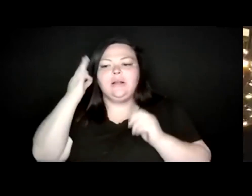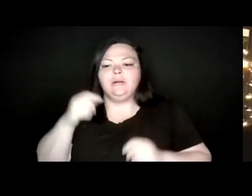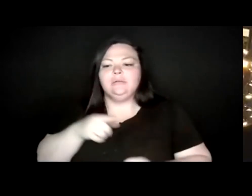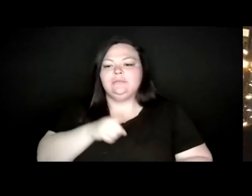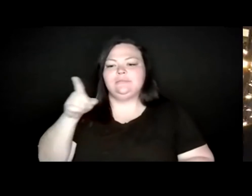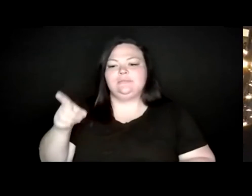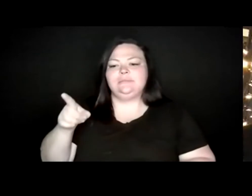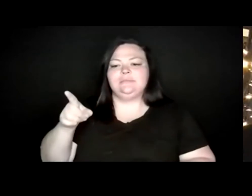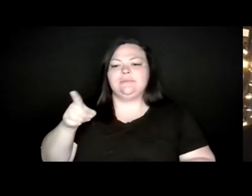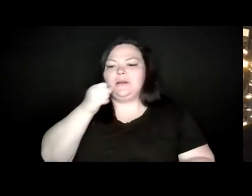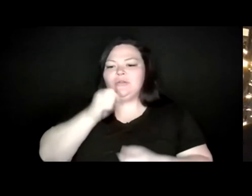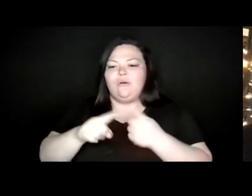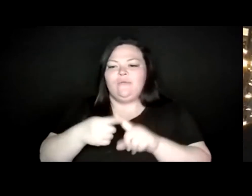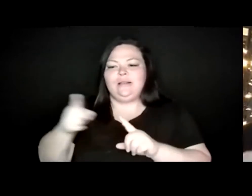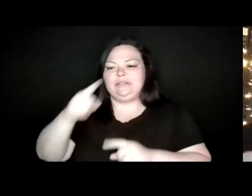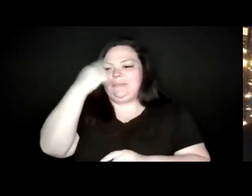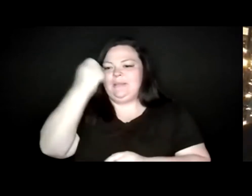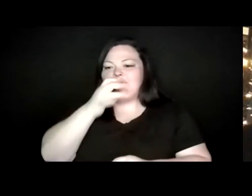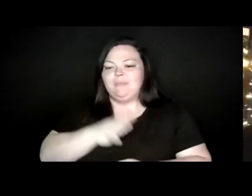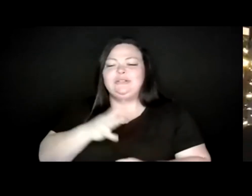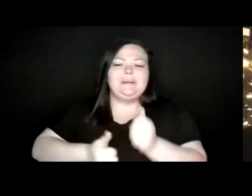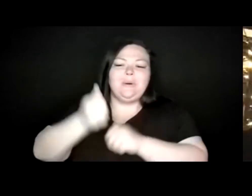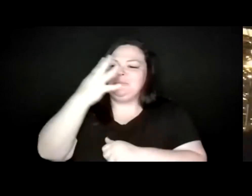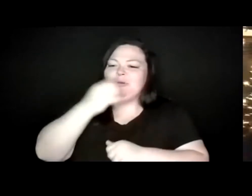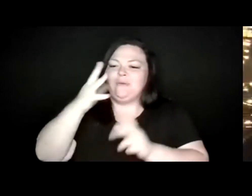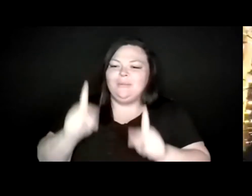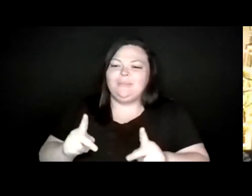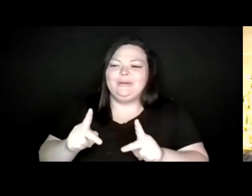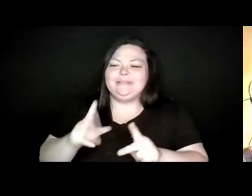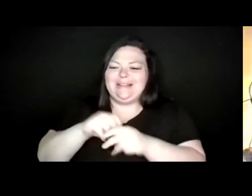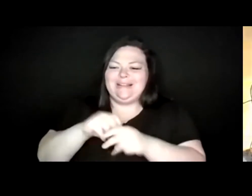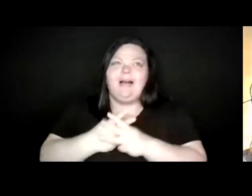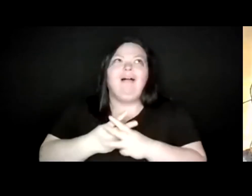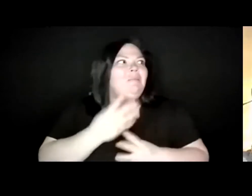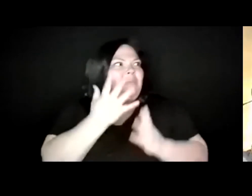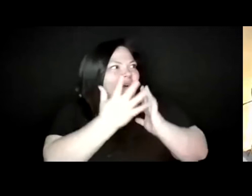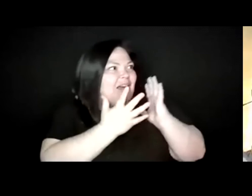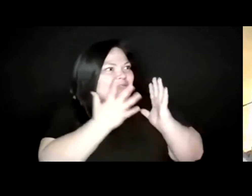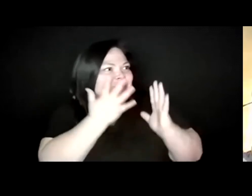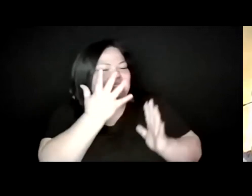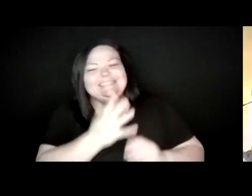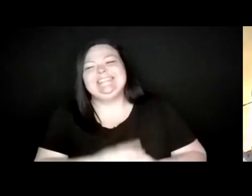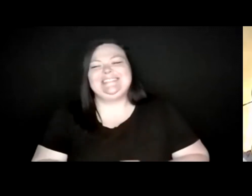is the most beautiful person in the world. --I'm so embarassed! --I've been waiting to